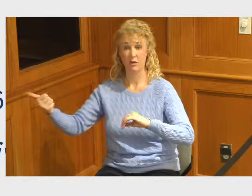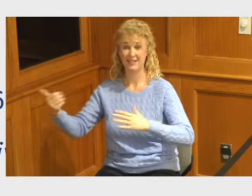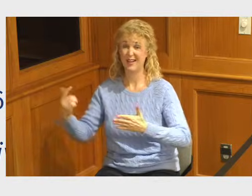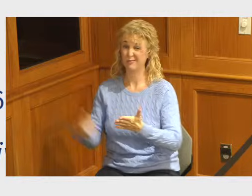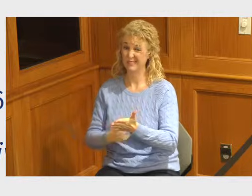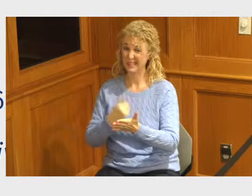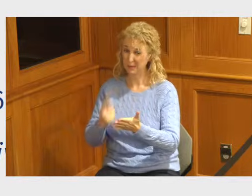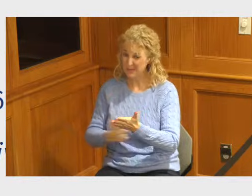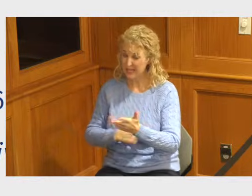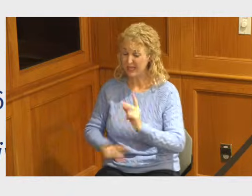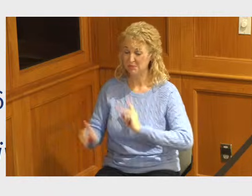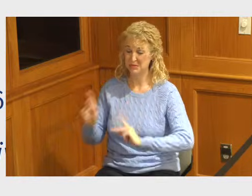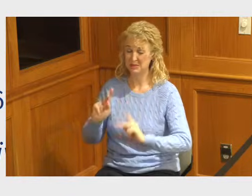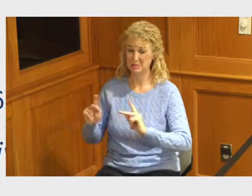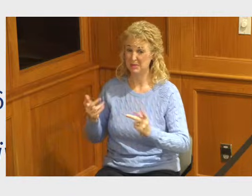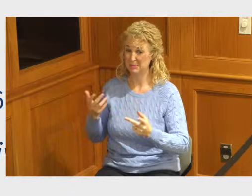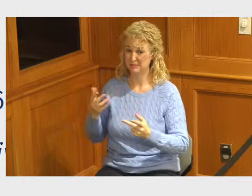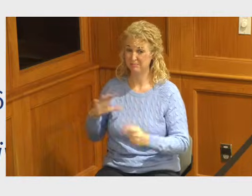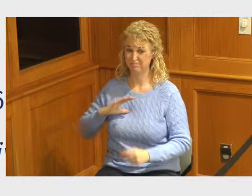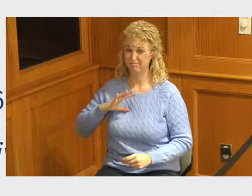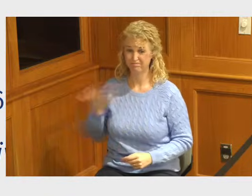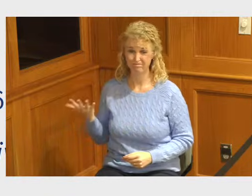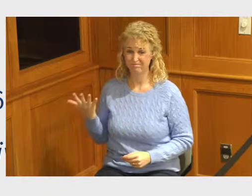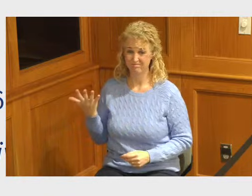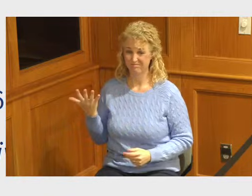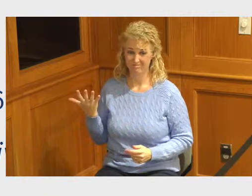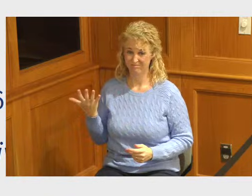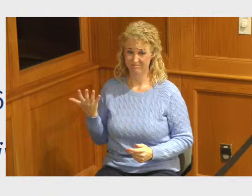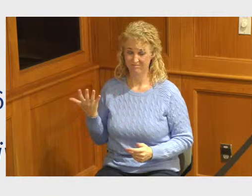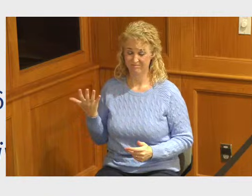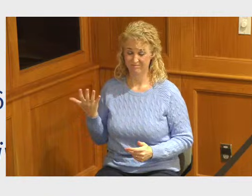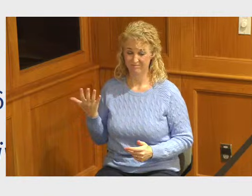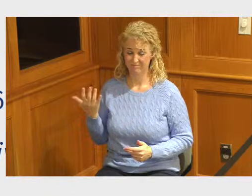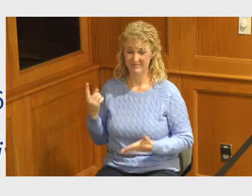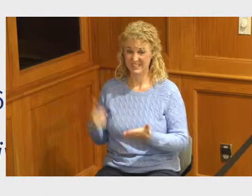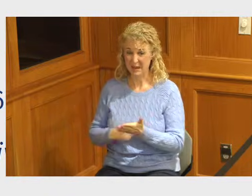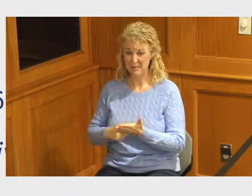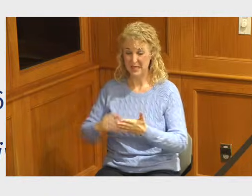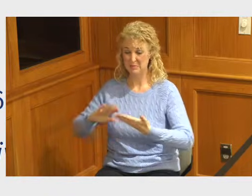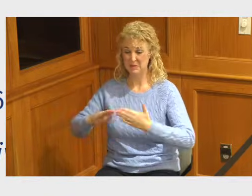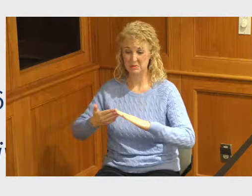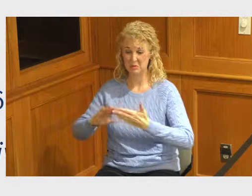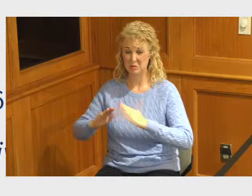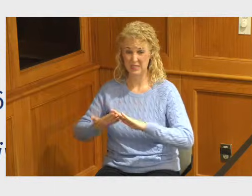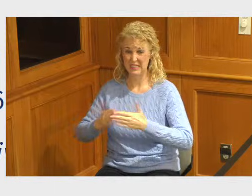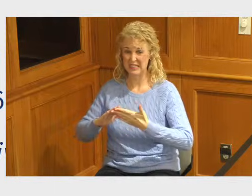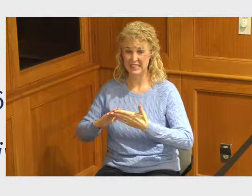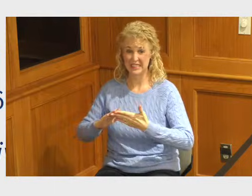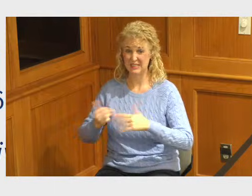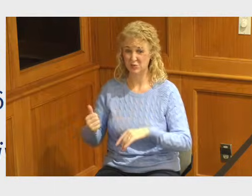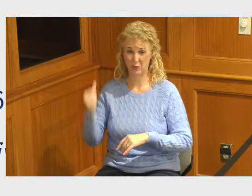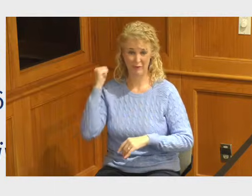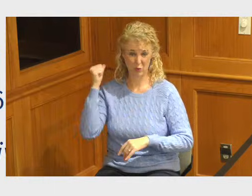housing projects in different communities. we have a very we have a very good potential project